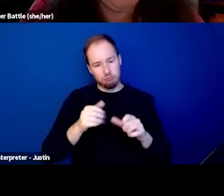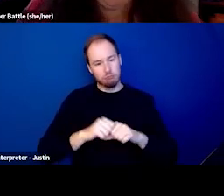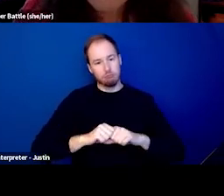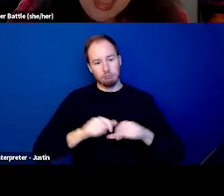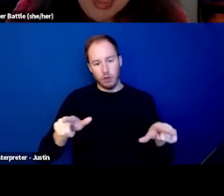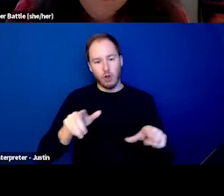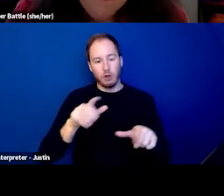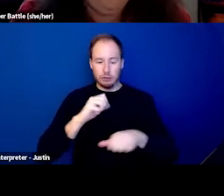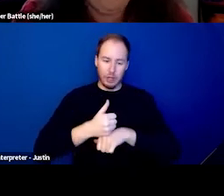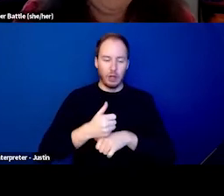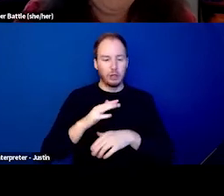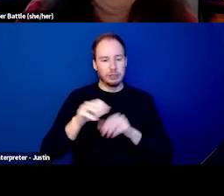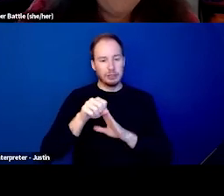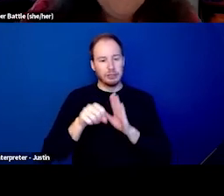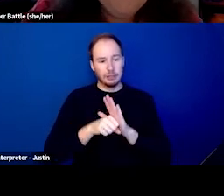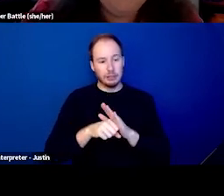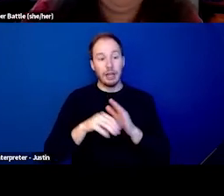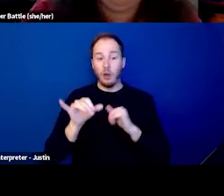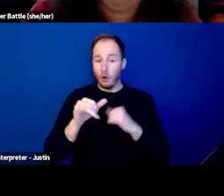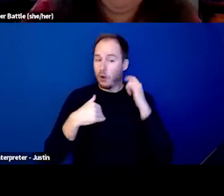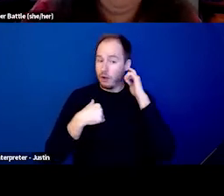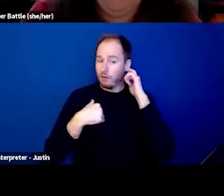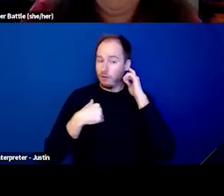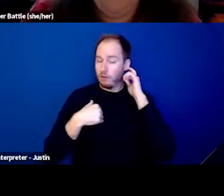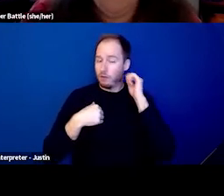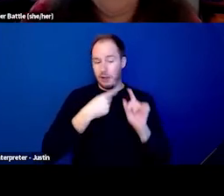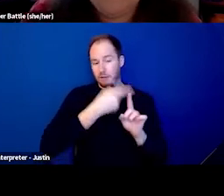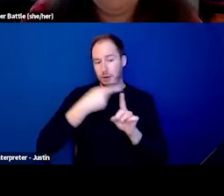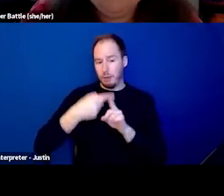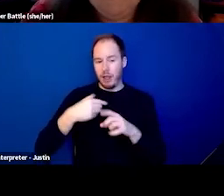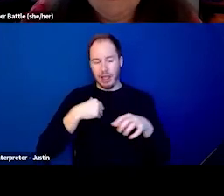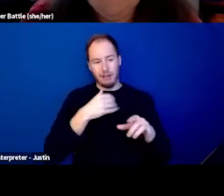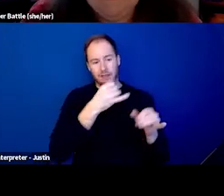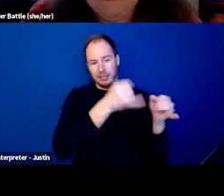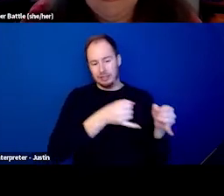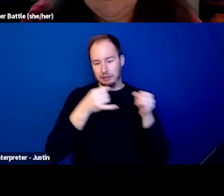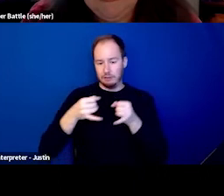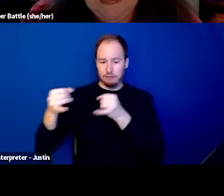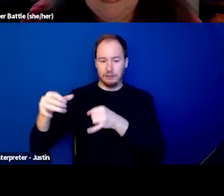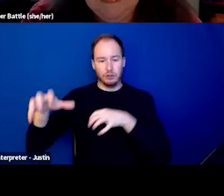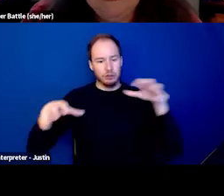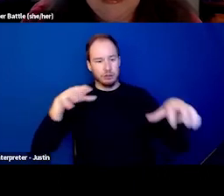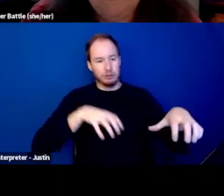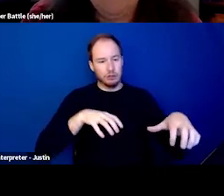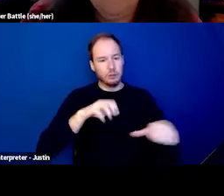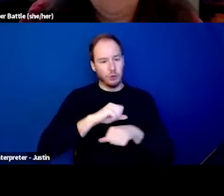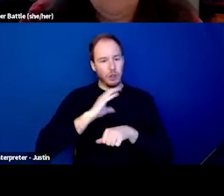And then we have monthly individual center meetings with our designated HHSC 988 liaison.